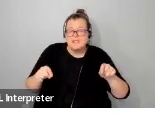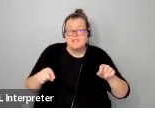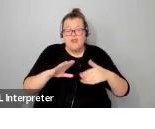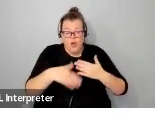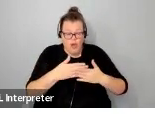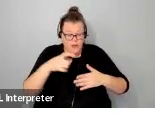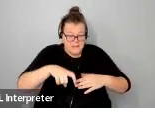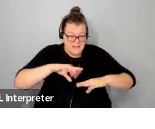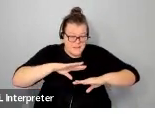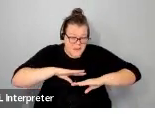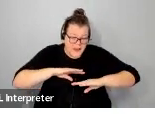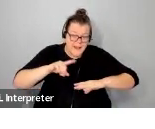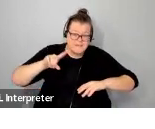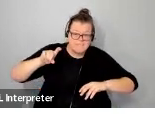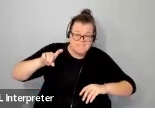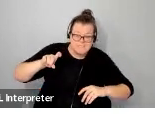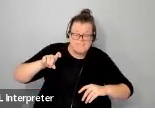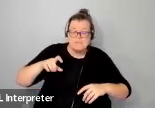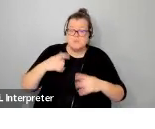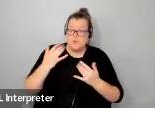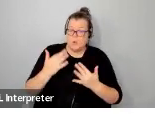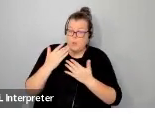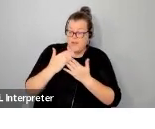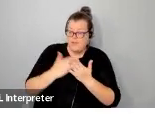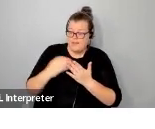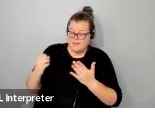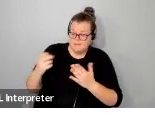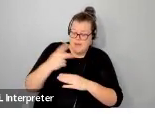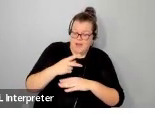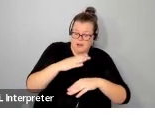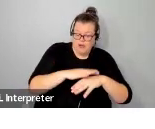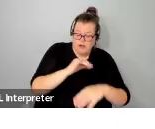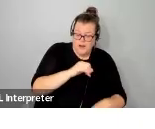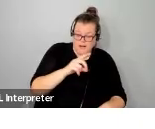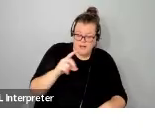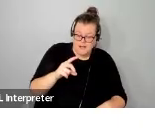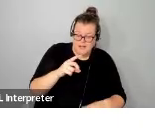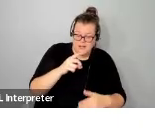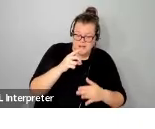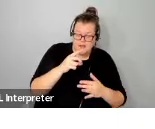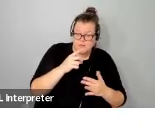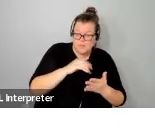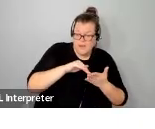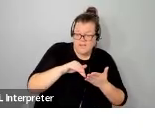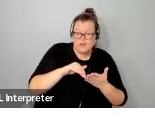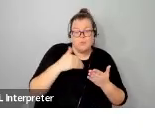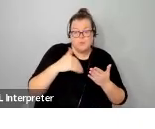And knowing that the wait list to get back on to the IDD waiver could be long